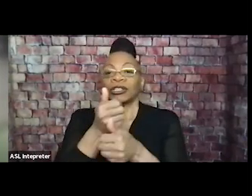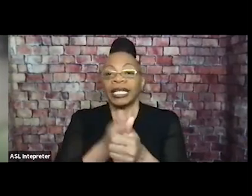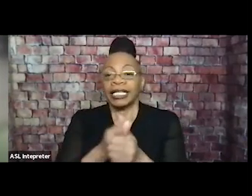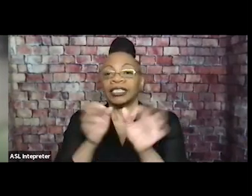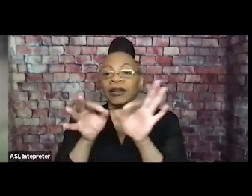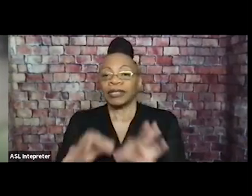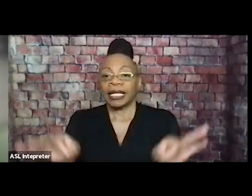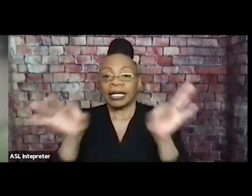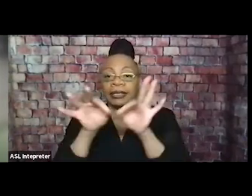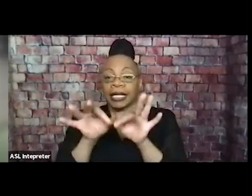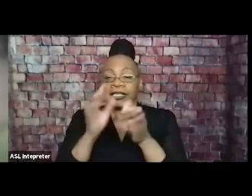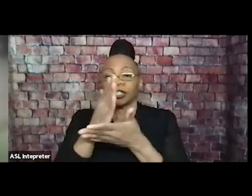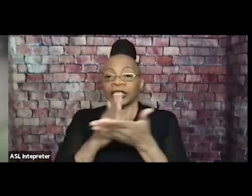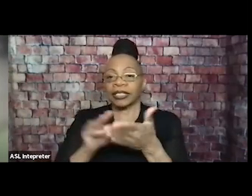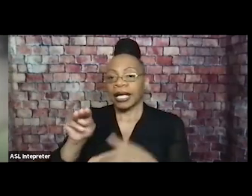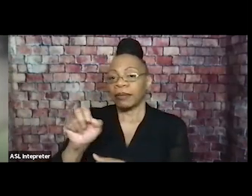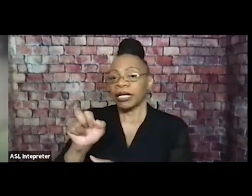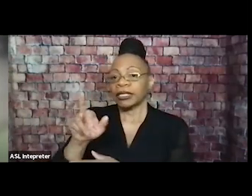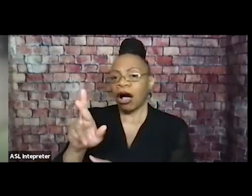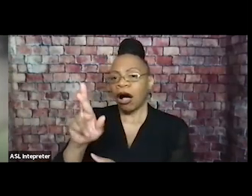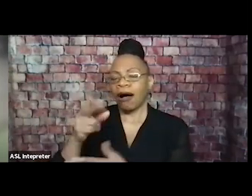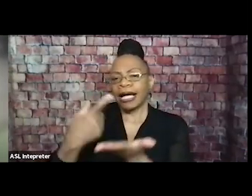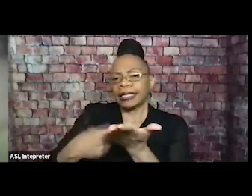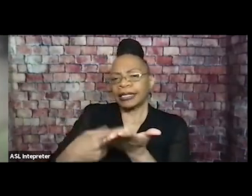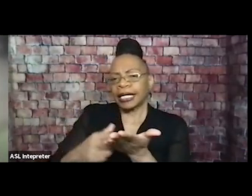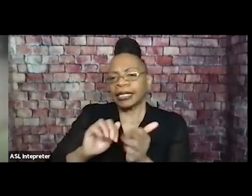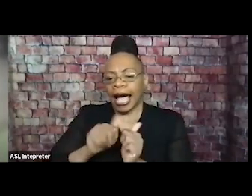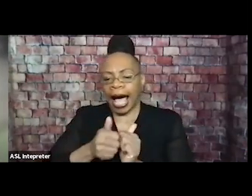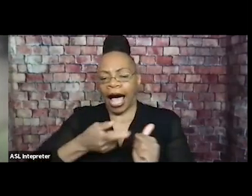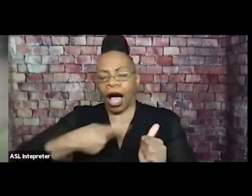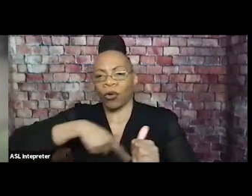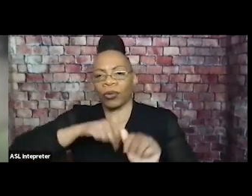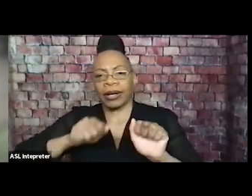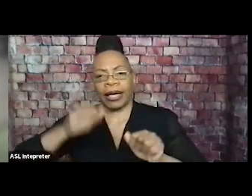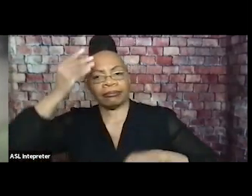and talk about how we can think about those definitions and those three goals we have